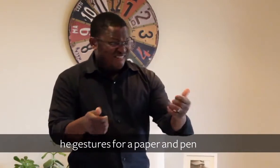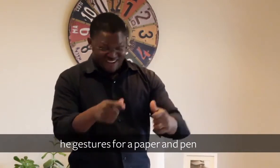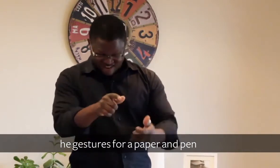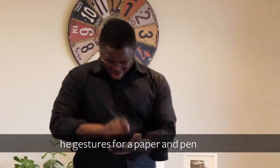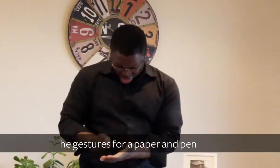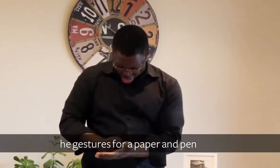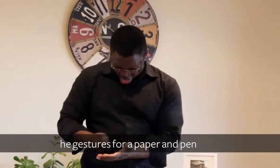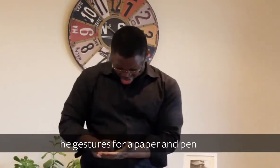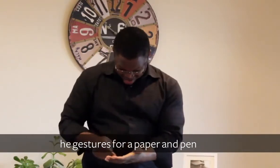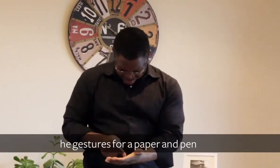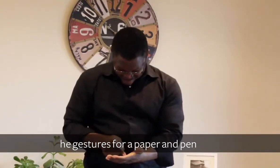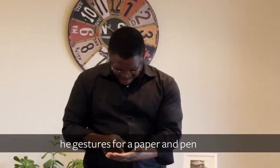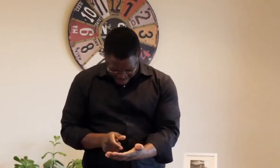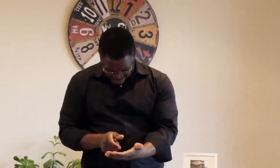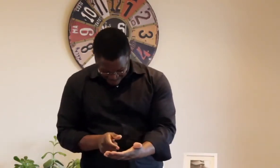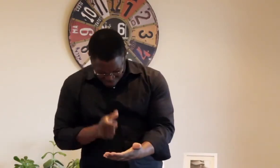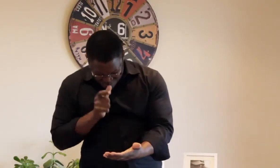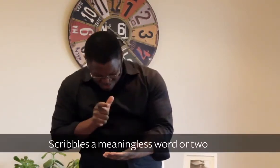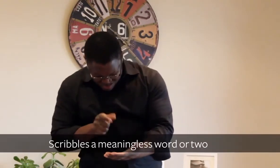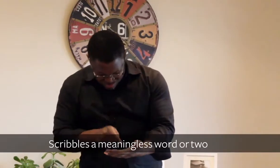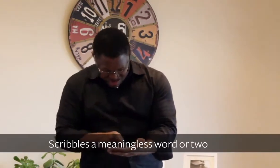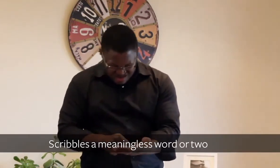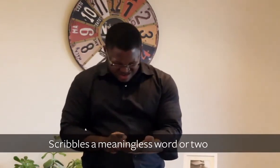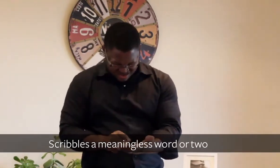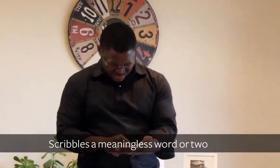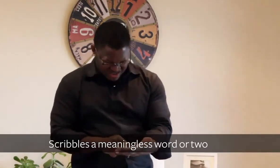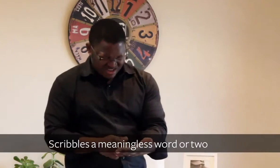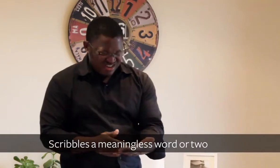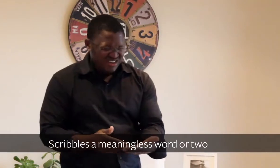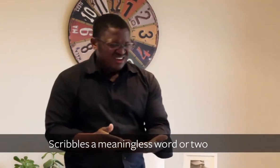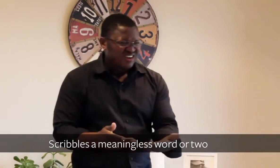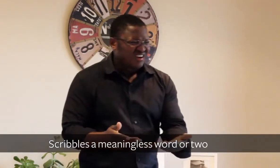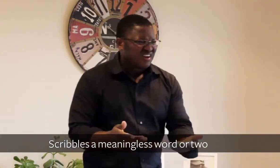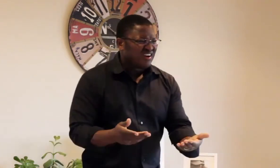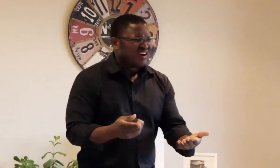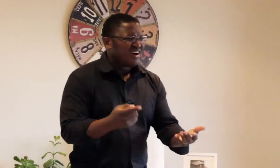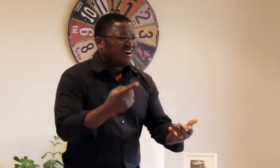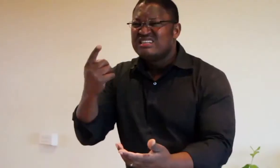Ha! He gestures for a paper and pen Scribbles a meaningless word or two